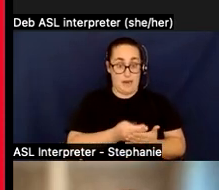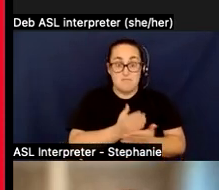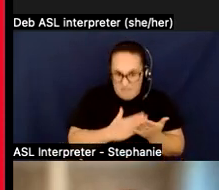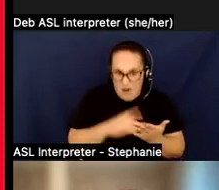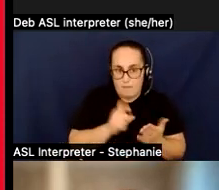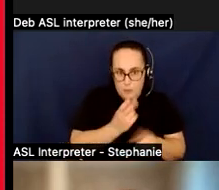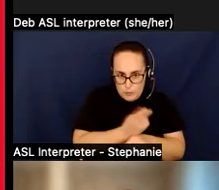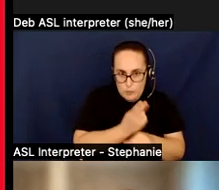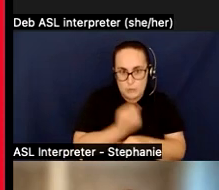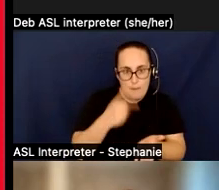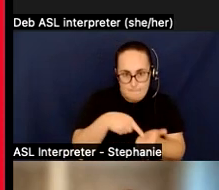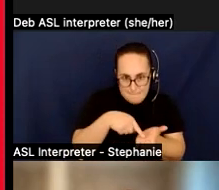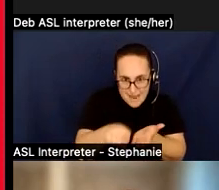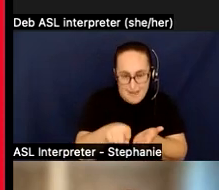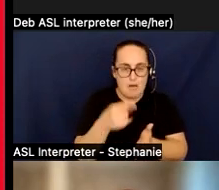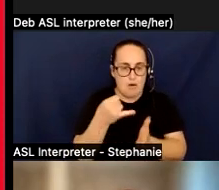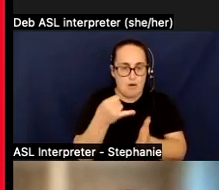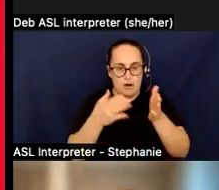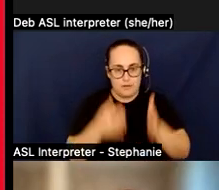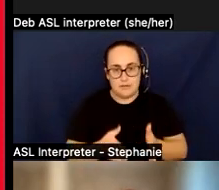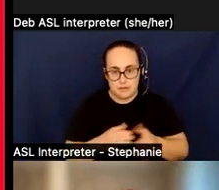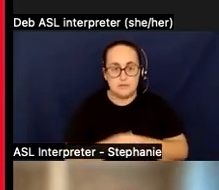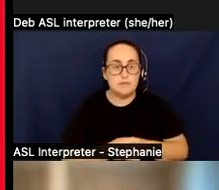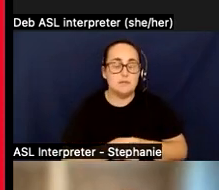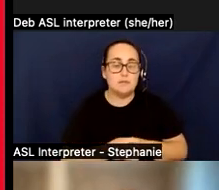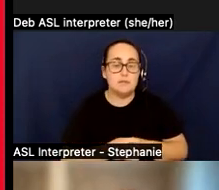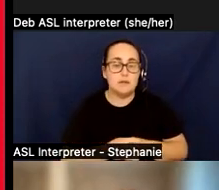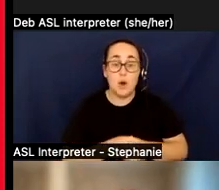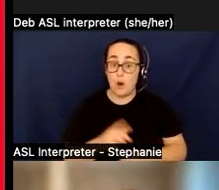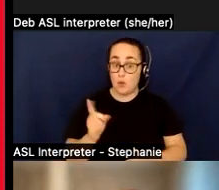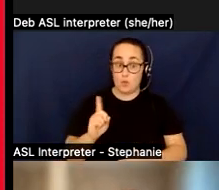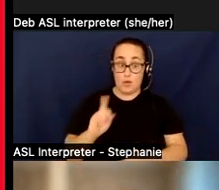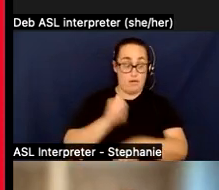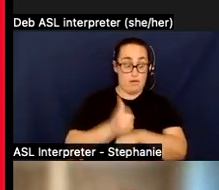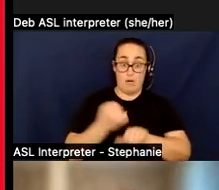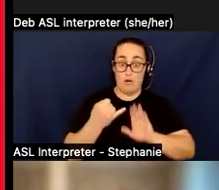be in a space that is open and accessible to all, so free as well. This cannot take place